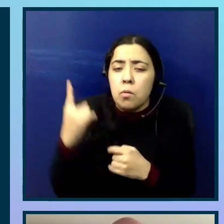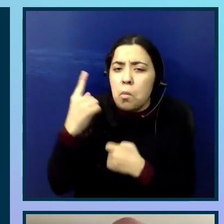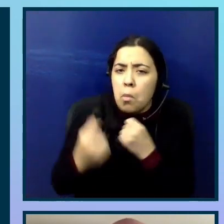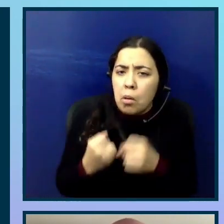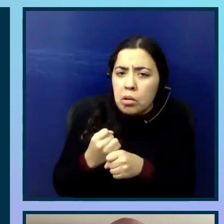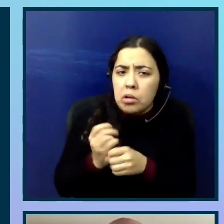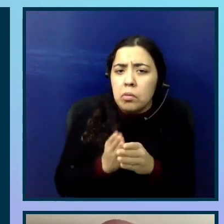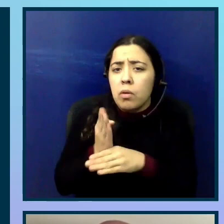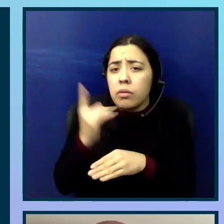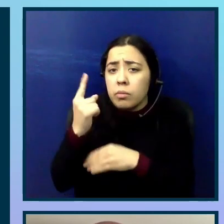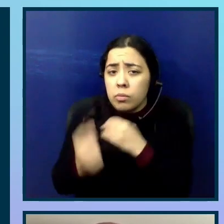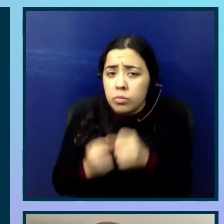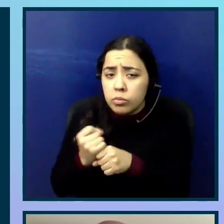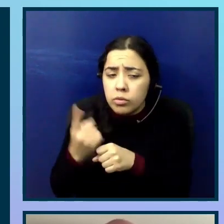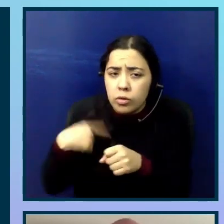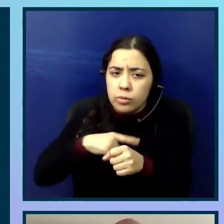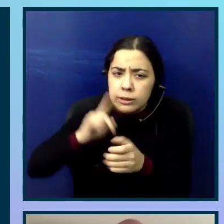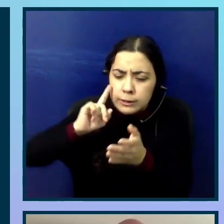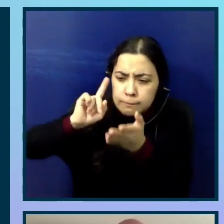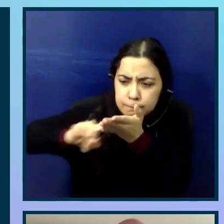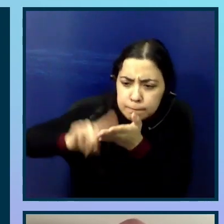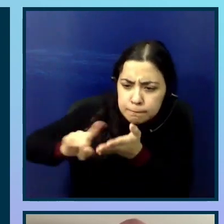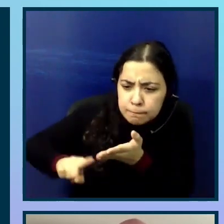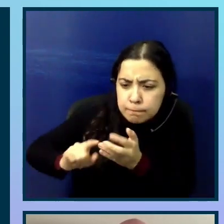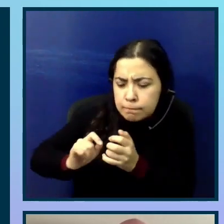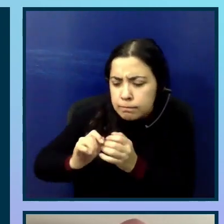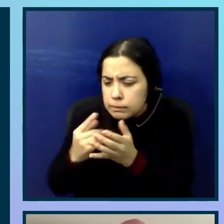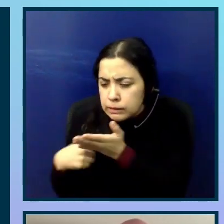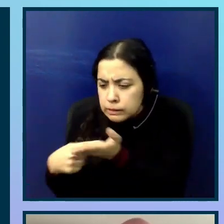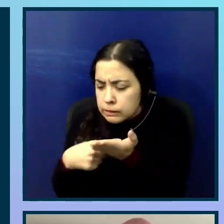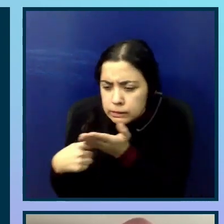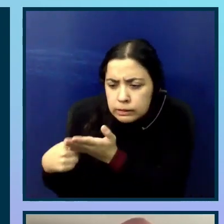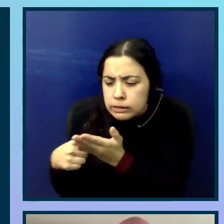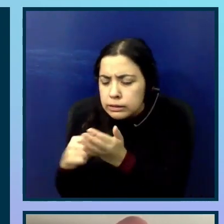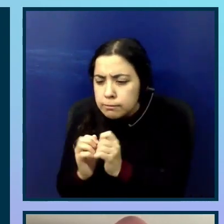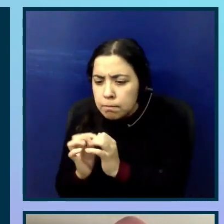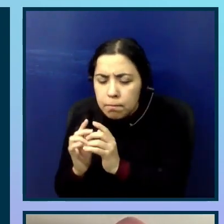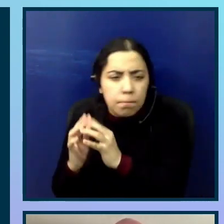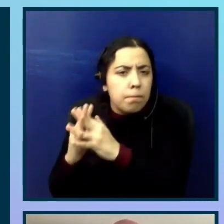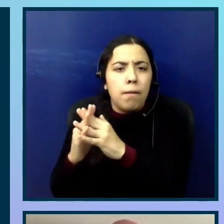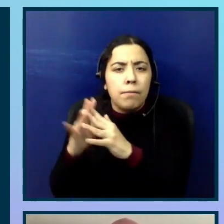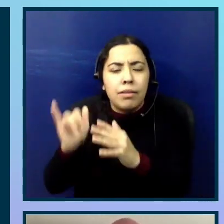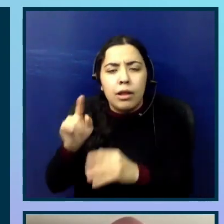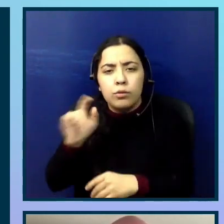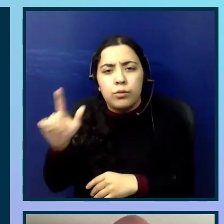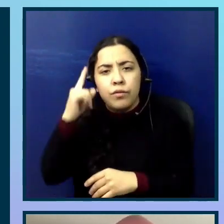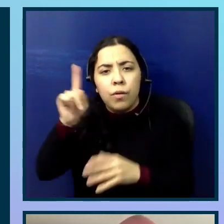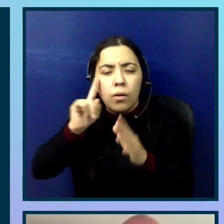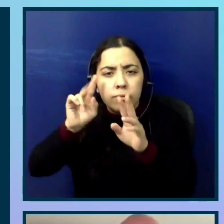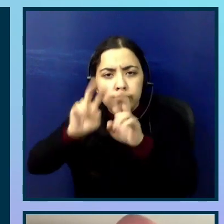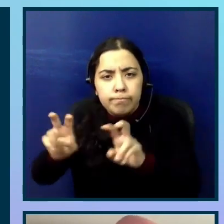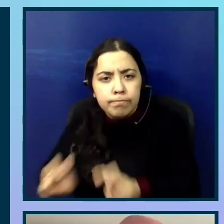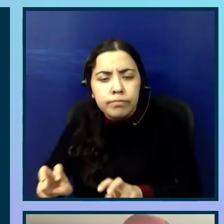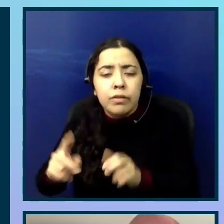sort of building the initial tools around exploring this. We've started with websites,